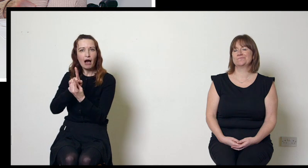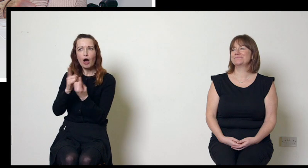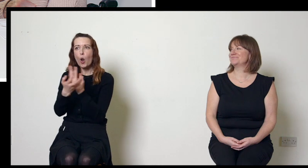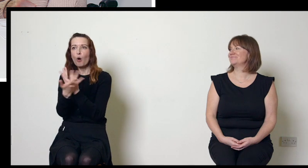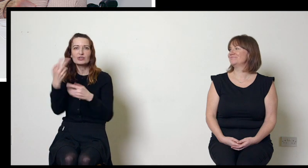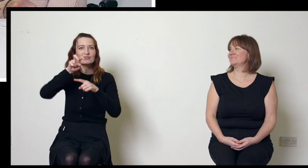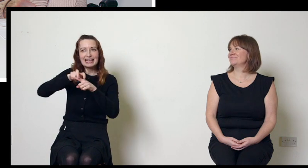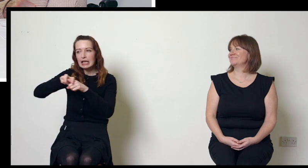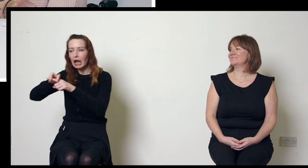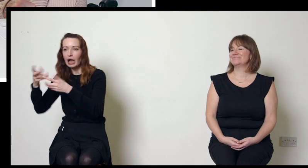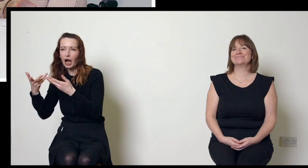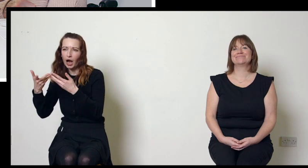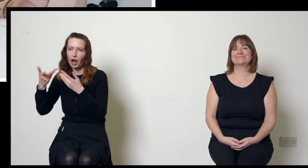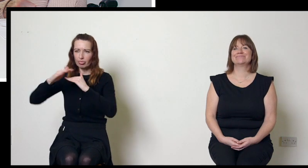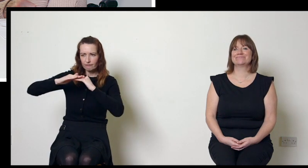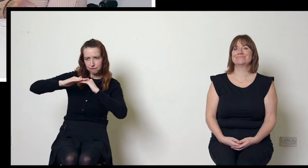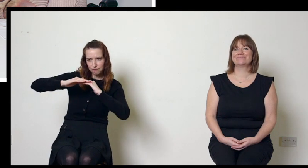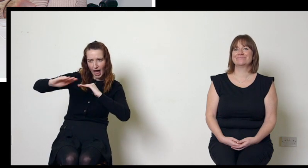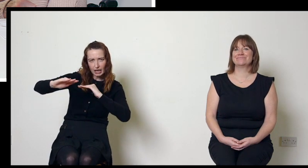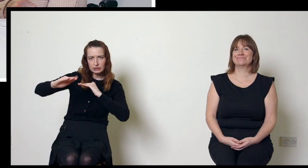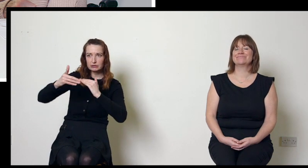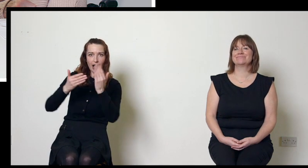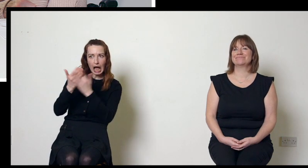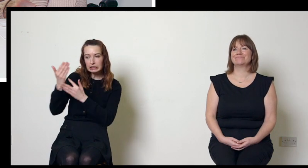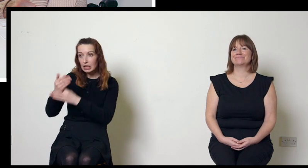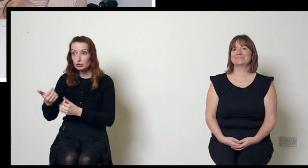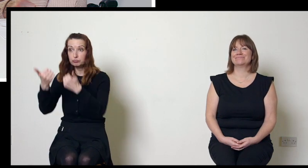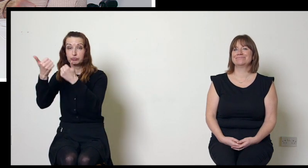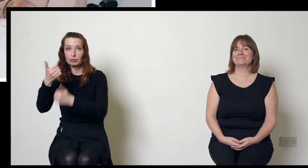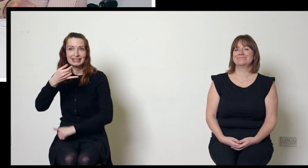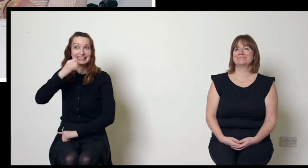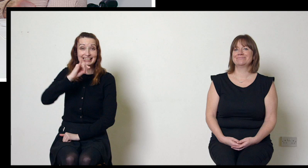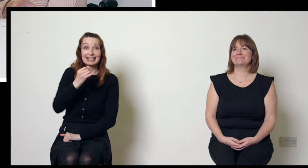And actually that's a flat access. Or we can get a brew or we can get water if we need to.